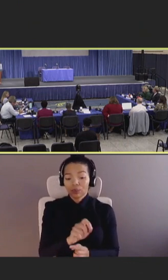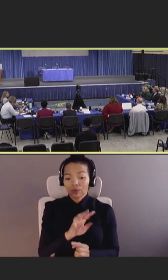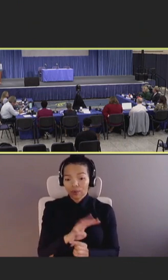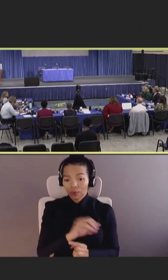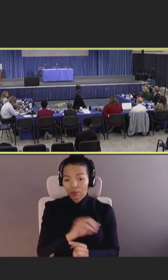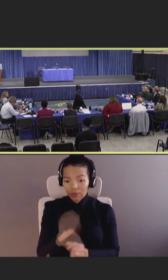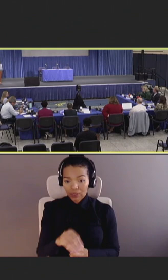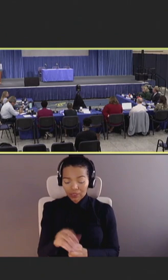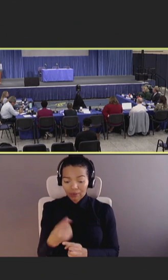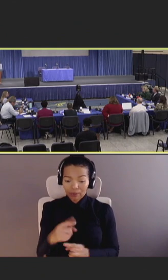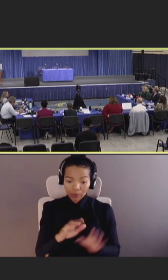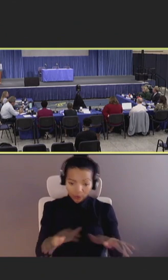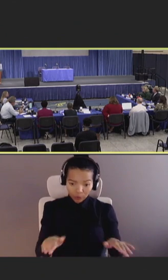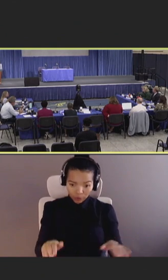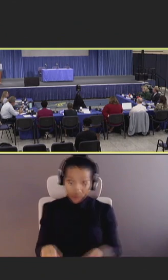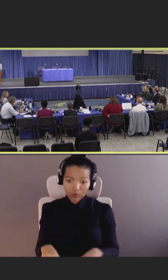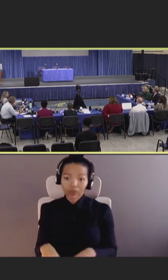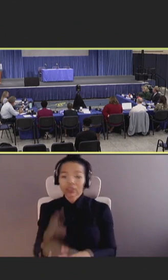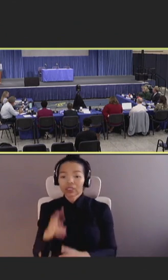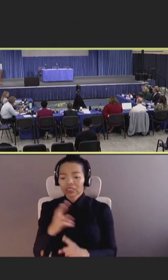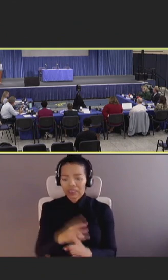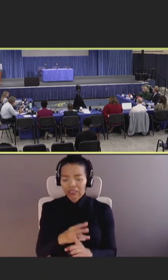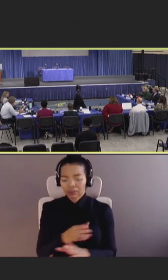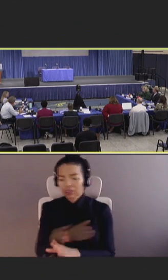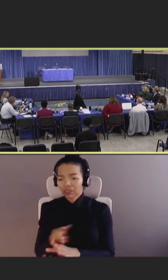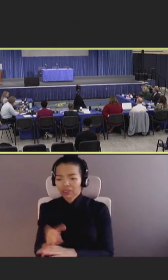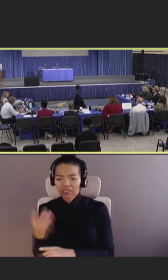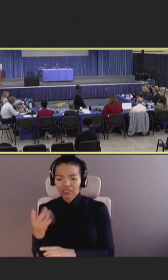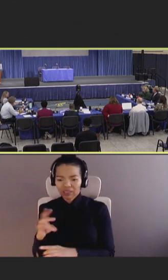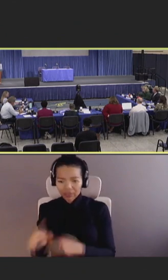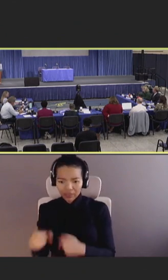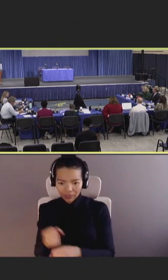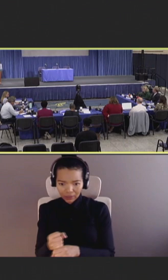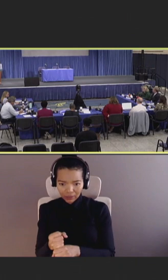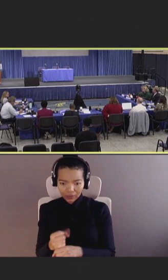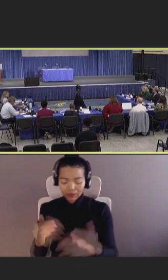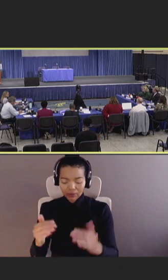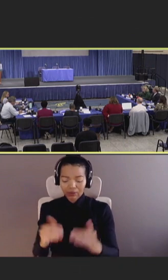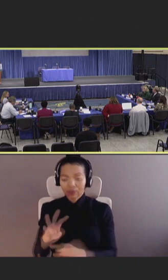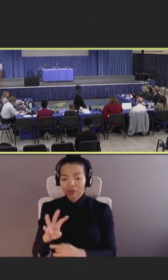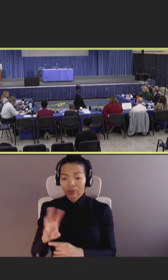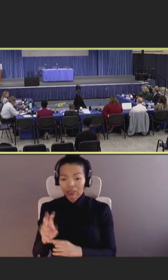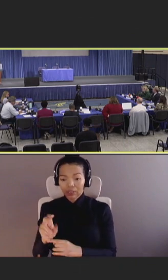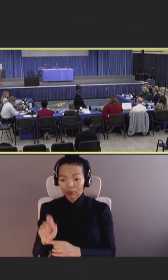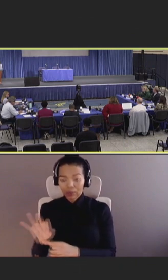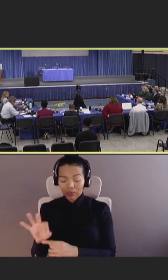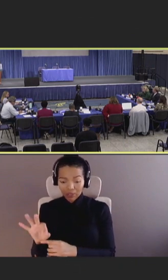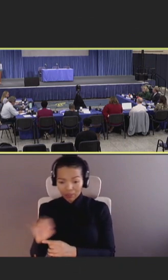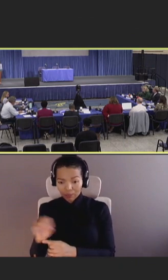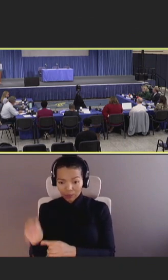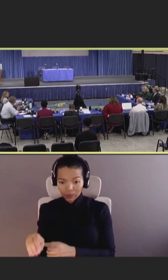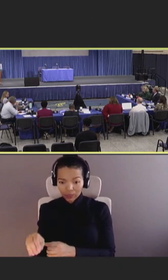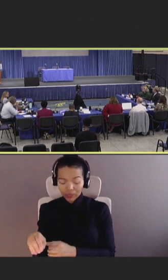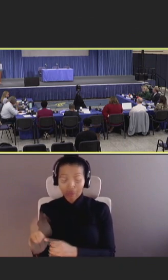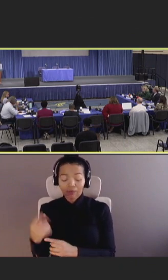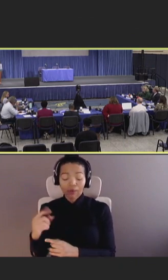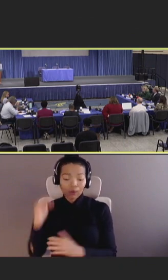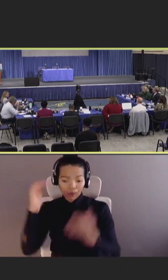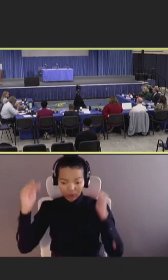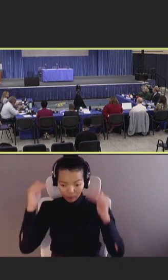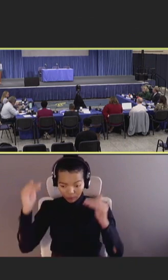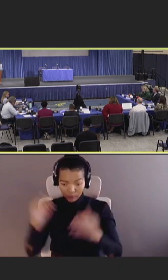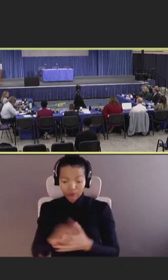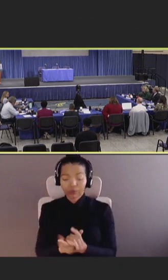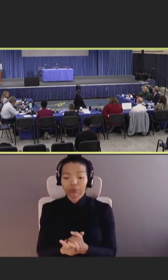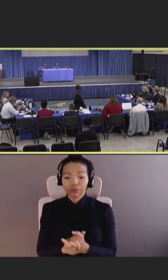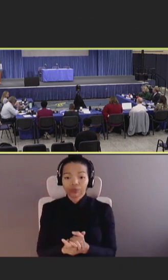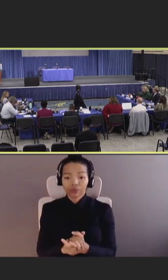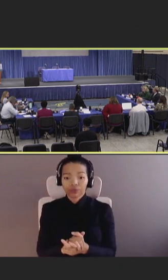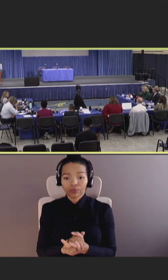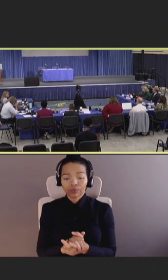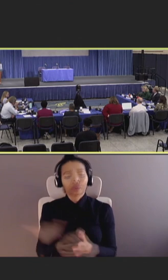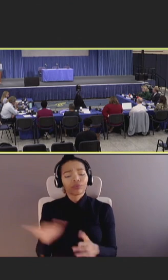children, six months through 17 years, and 46.9 percent among adults. This is similar to the last